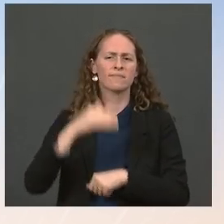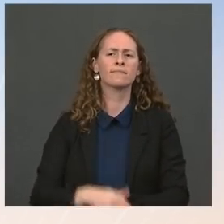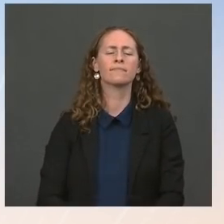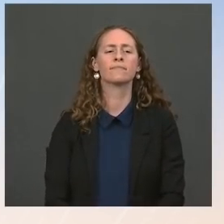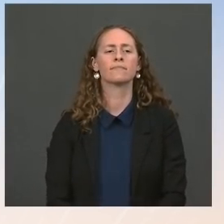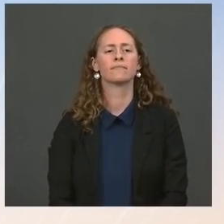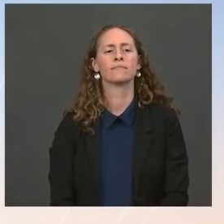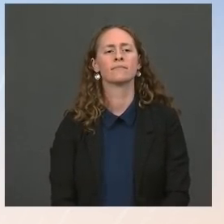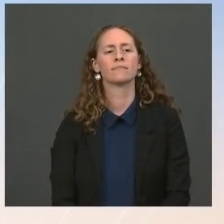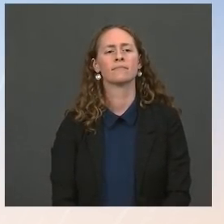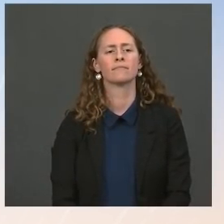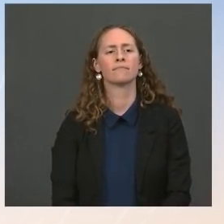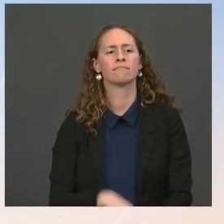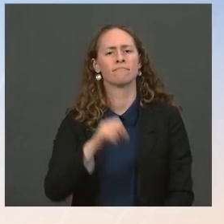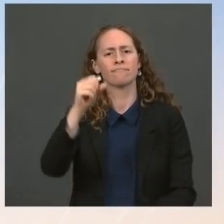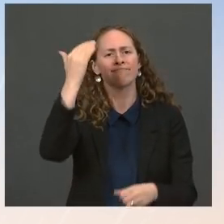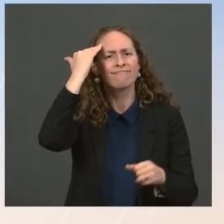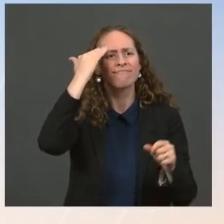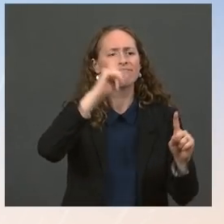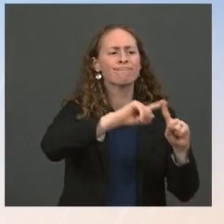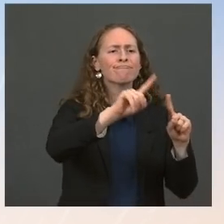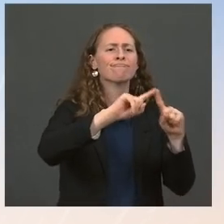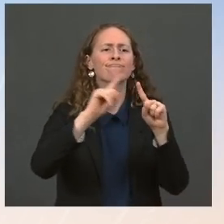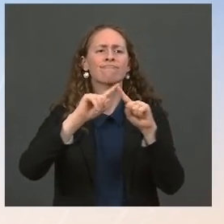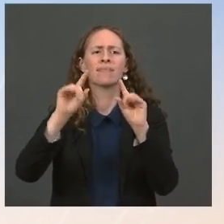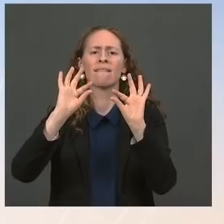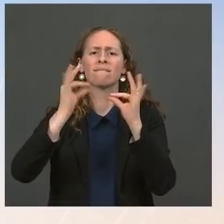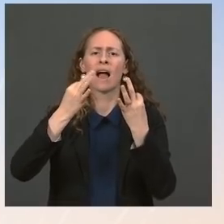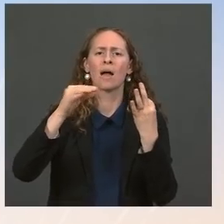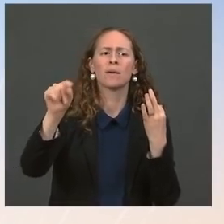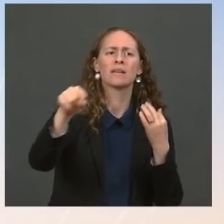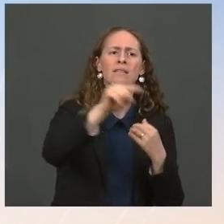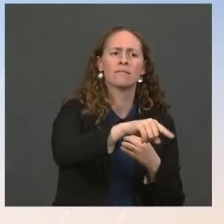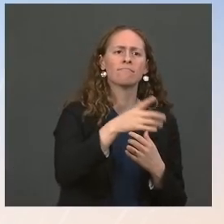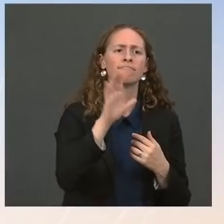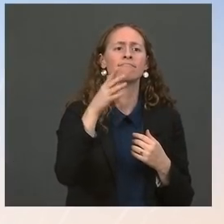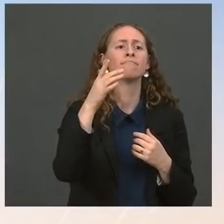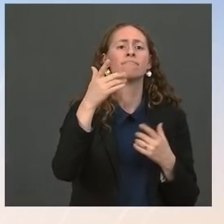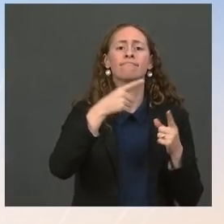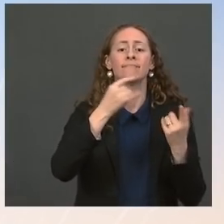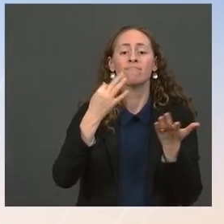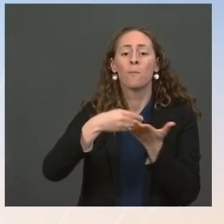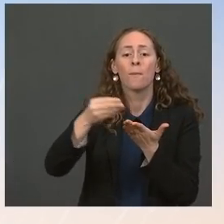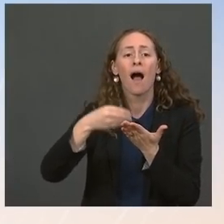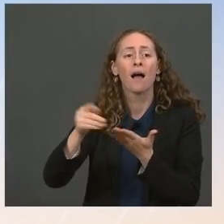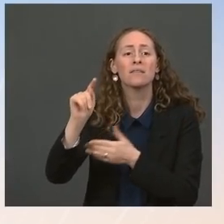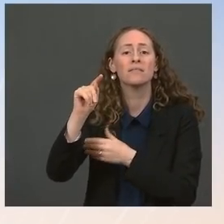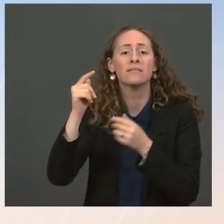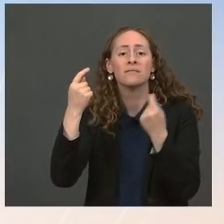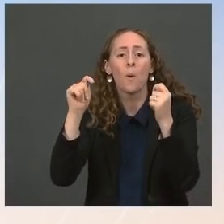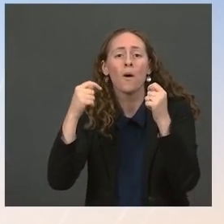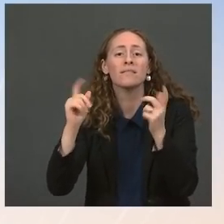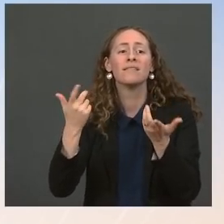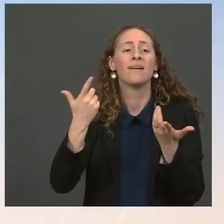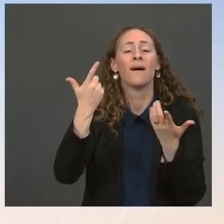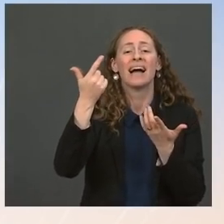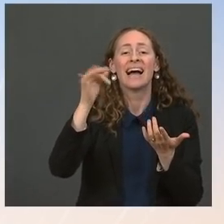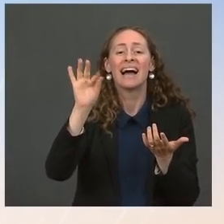people across the country are purchasing, whether they're toys or gifts or just household goods